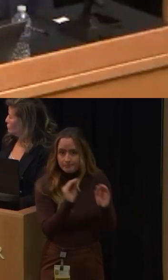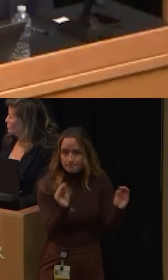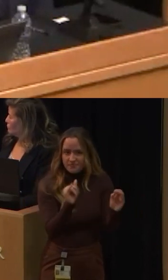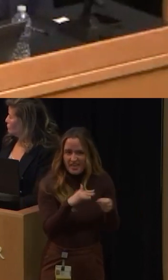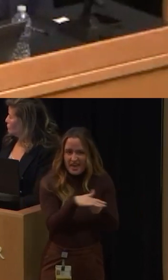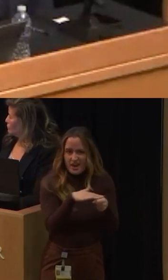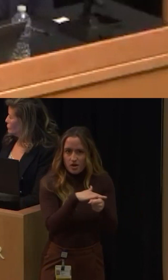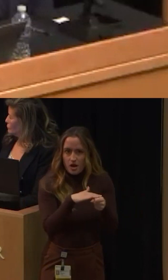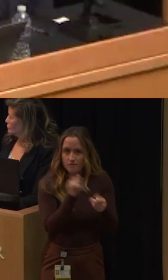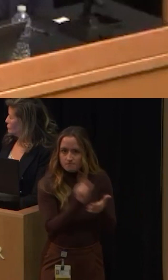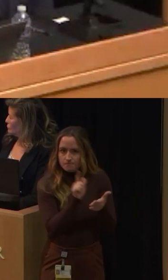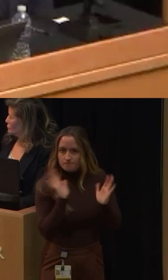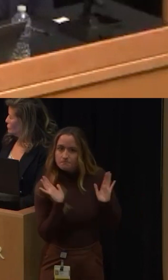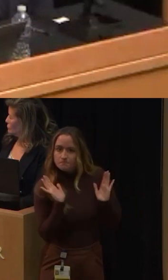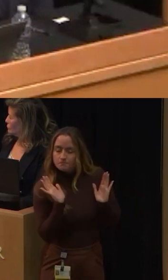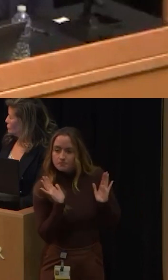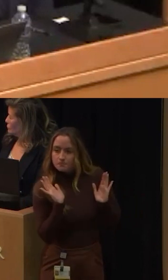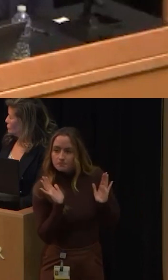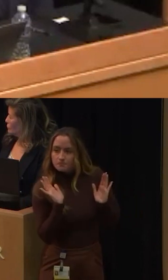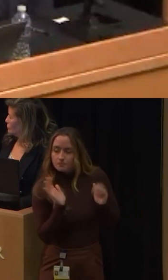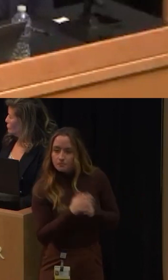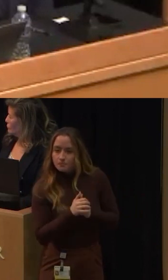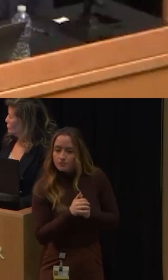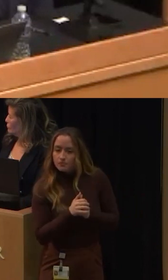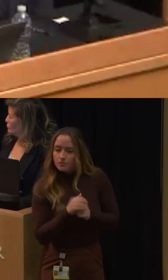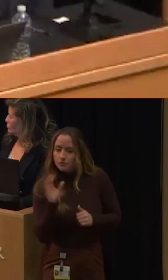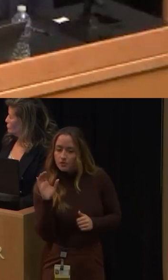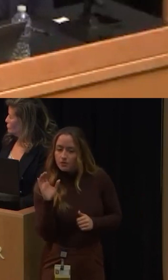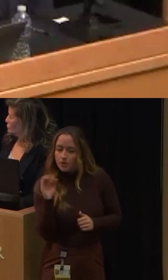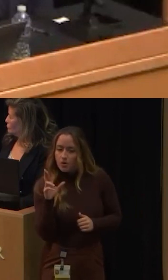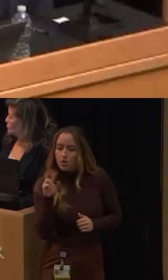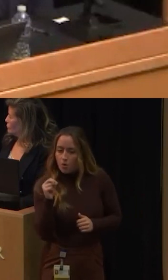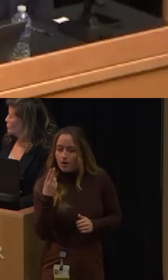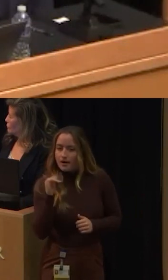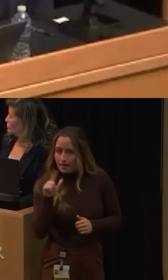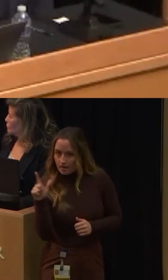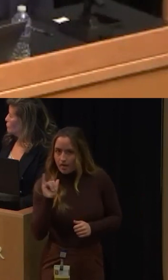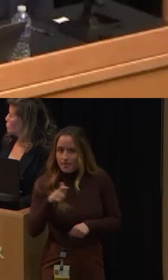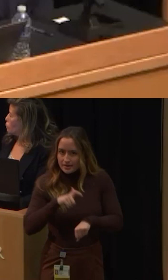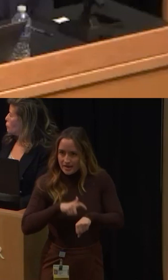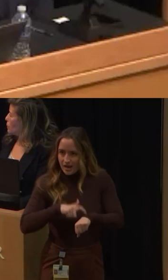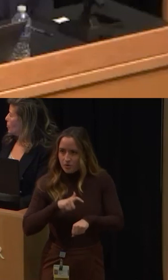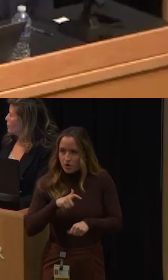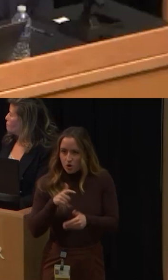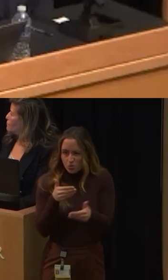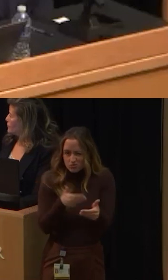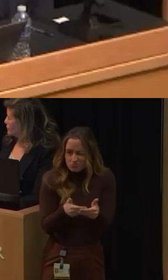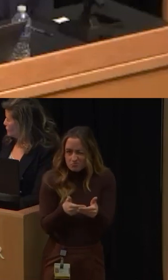and what they wrote about Corn Hill, at that time, Corn Hill was close to 100% Black,